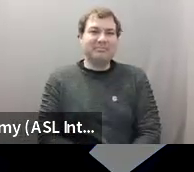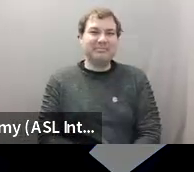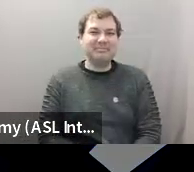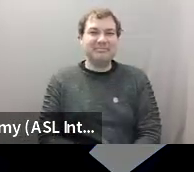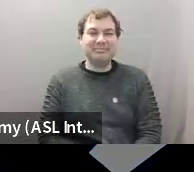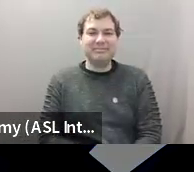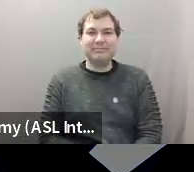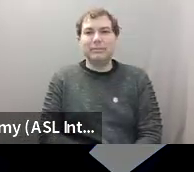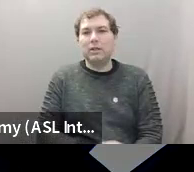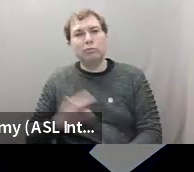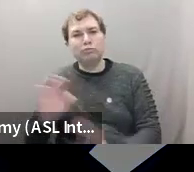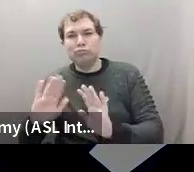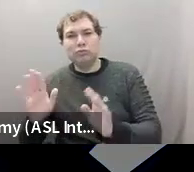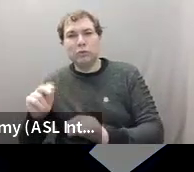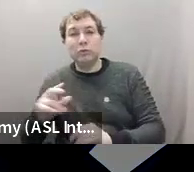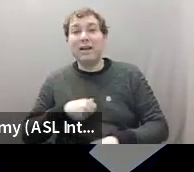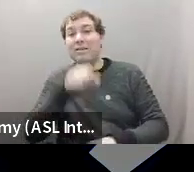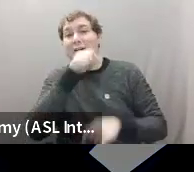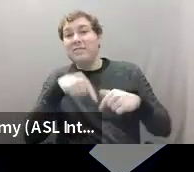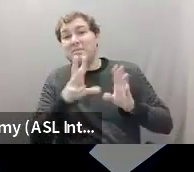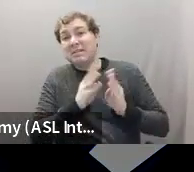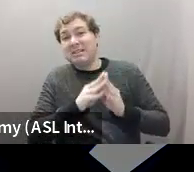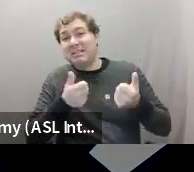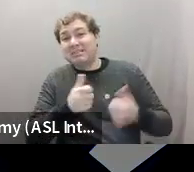Linda Pogue: In, the. Christinne Gray: And I. And I love this meeting. So, okay. Christinne Gray: okay.